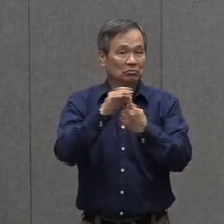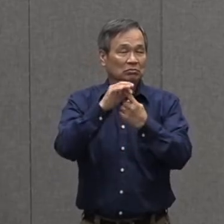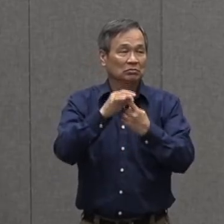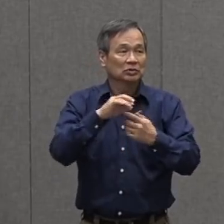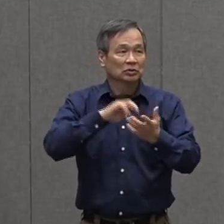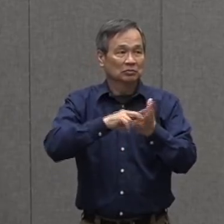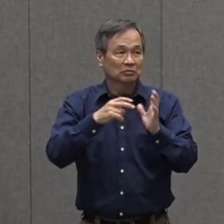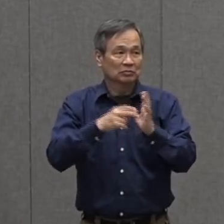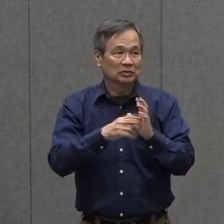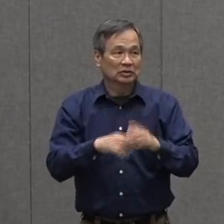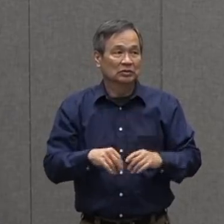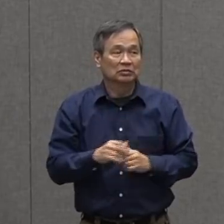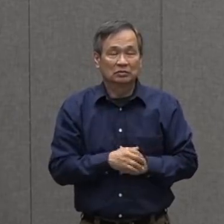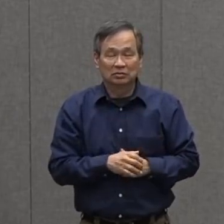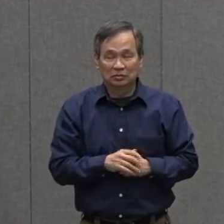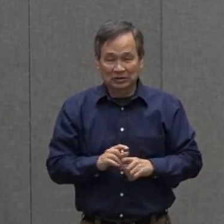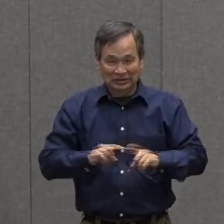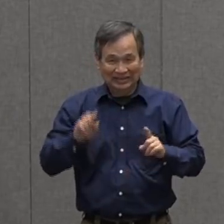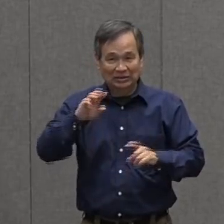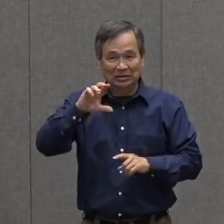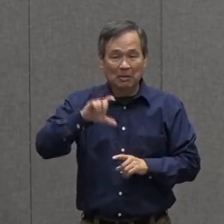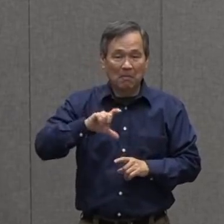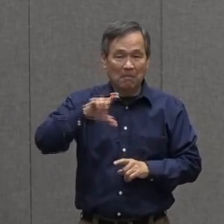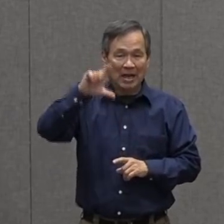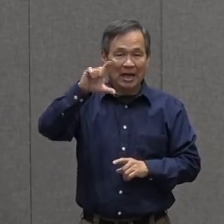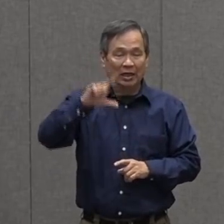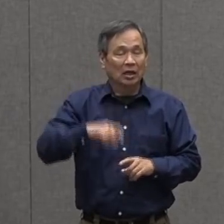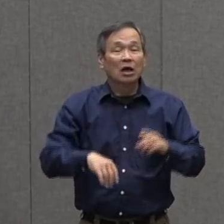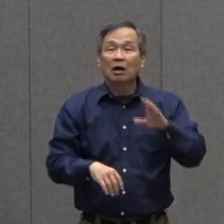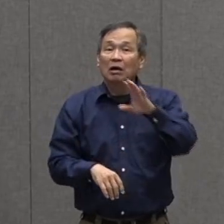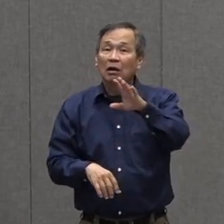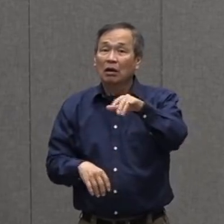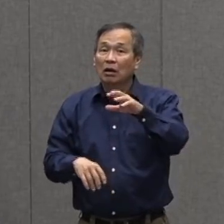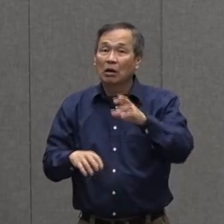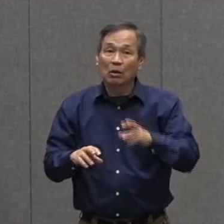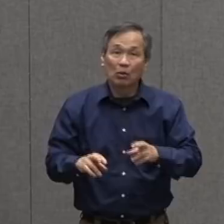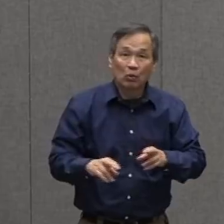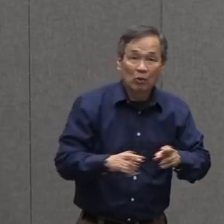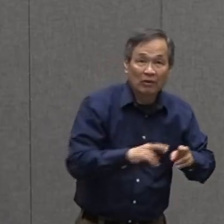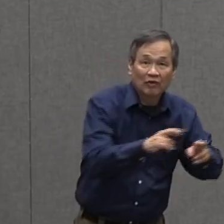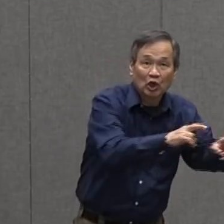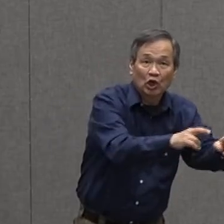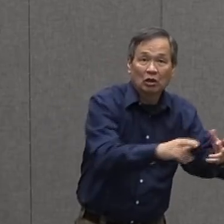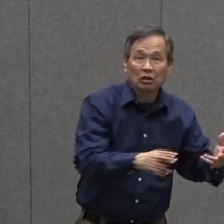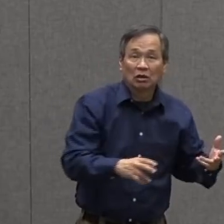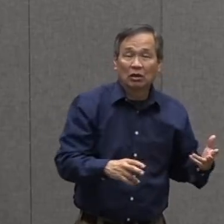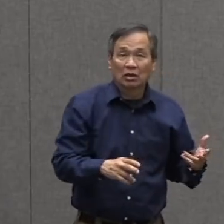What about another word, river. I love to go to the river, but you don't know which river it is, do you?